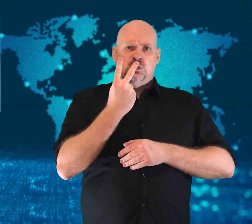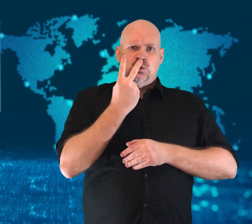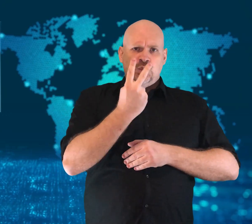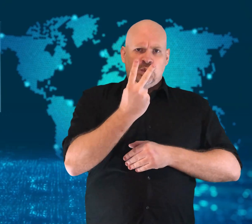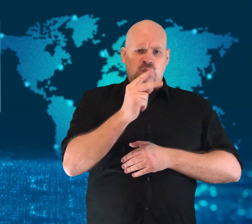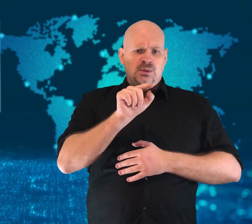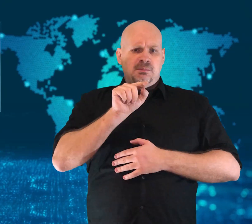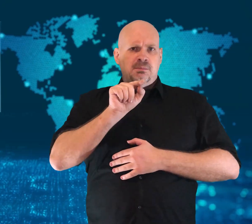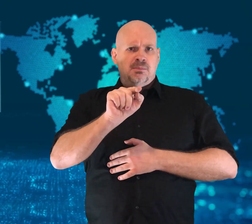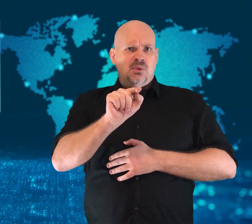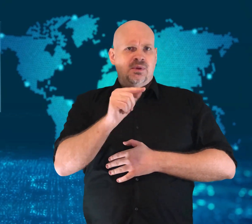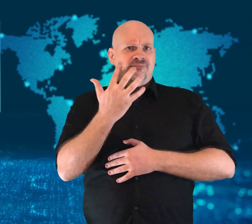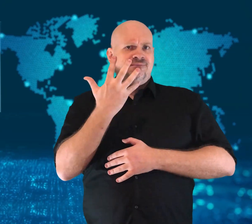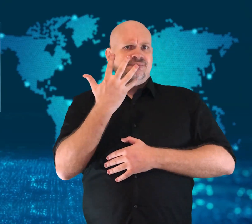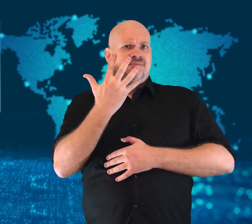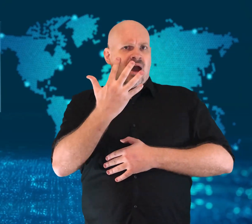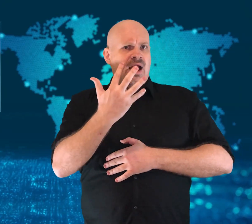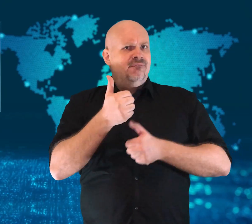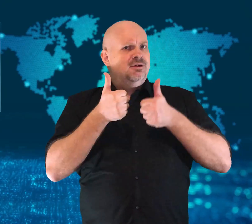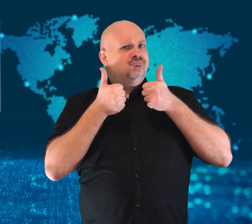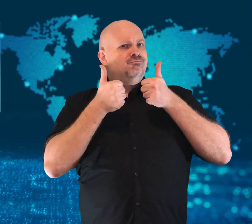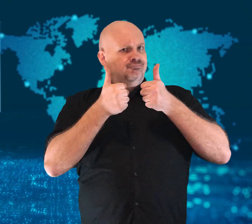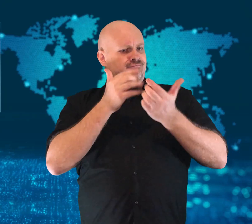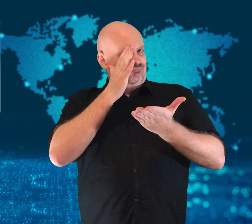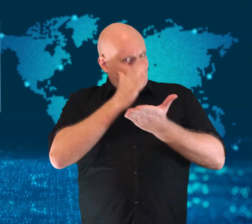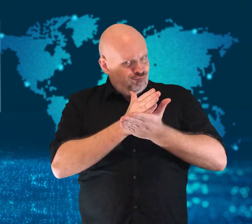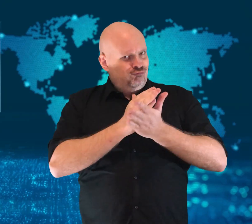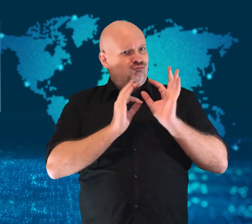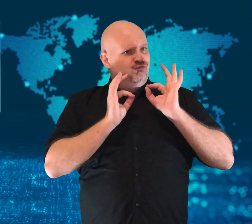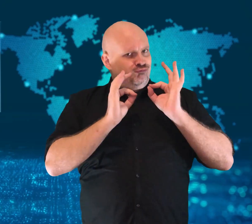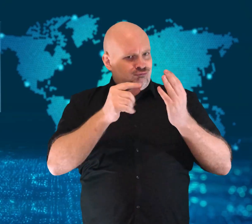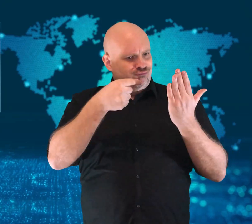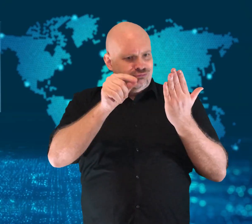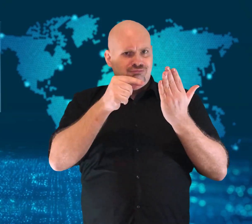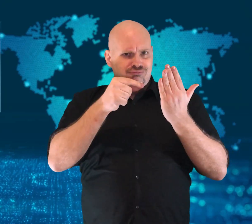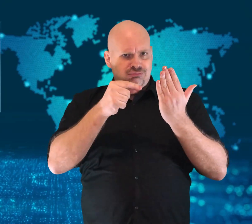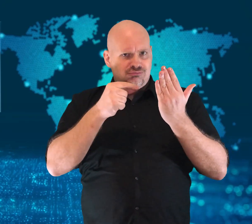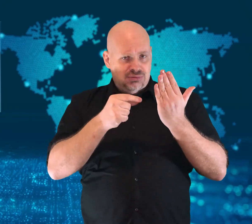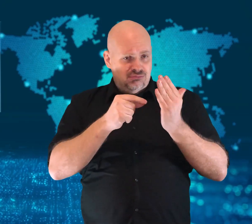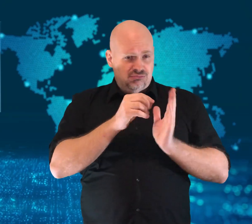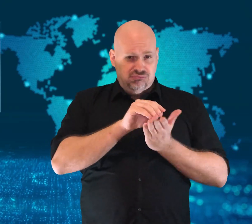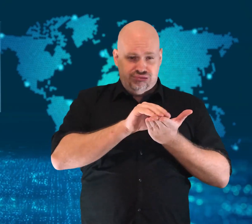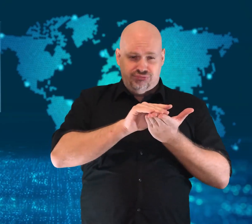they improved from 2.5 successful trips to 17.5